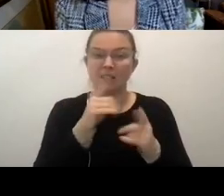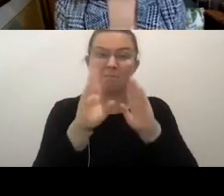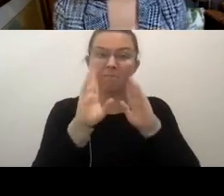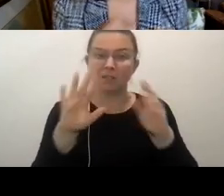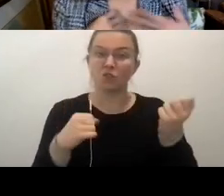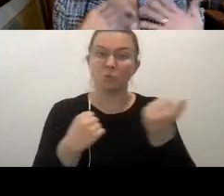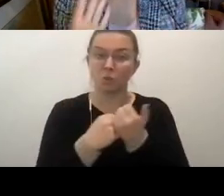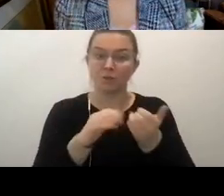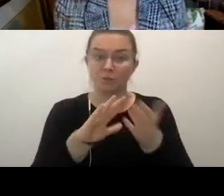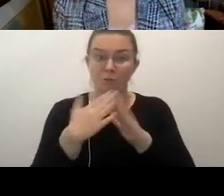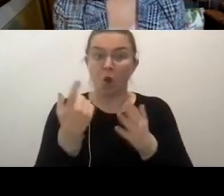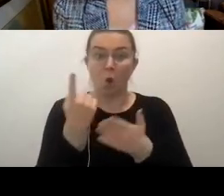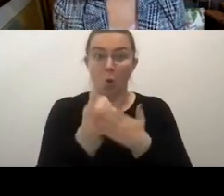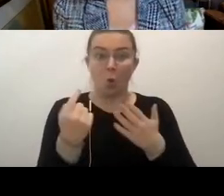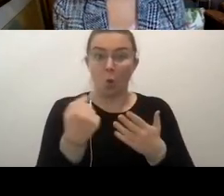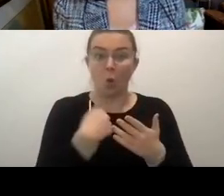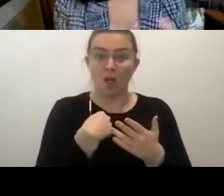I'm only just finding other deaf